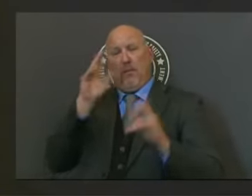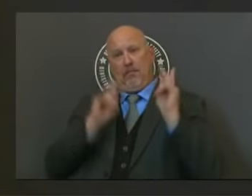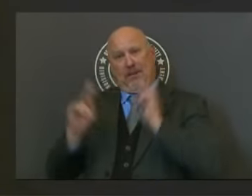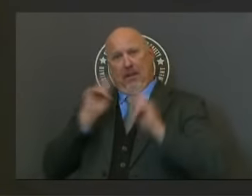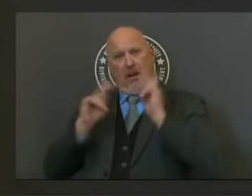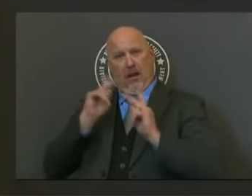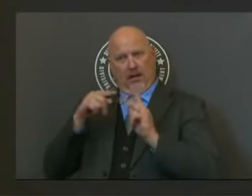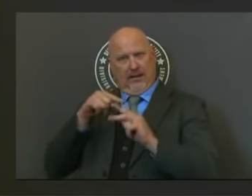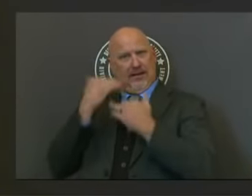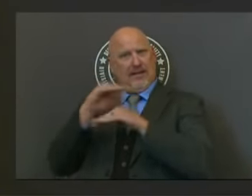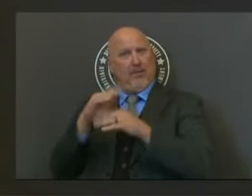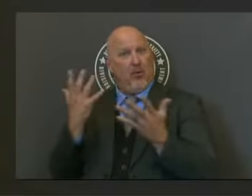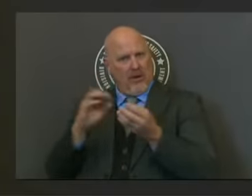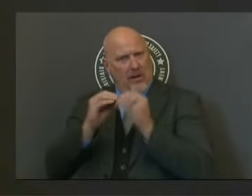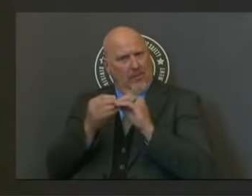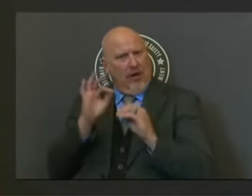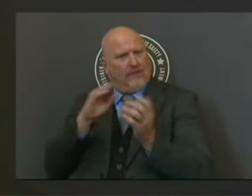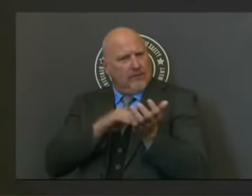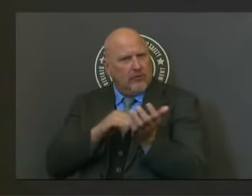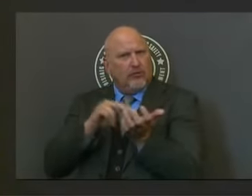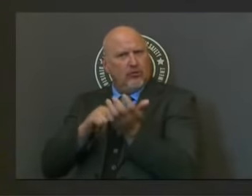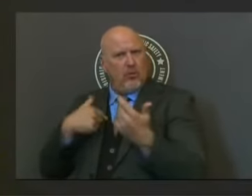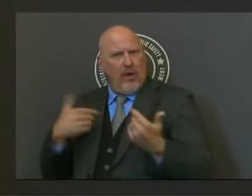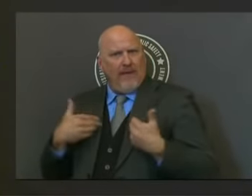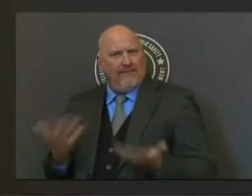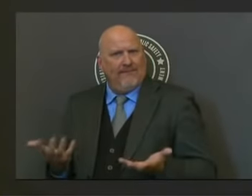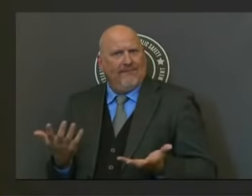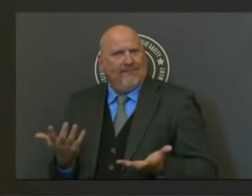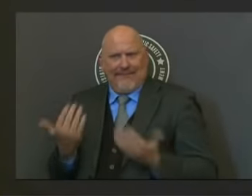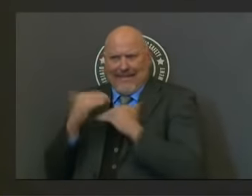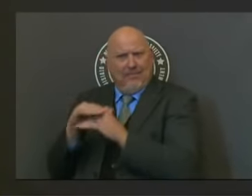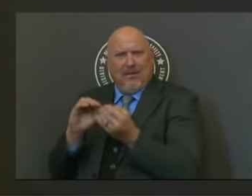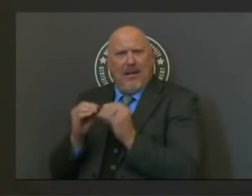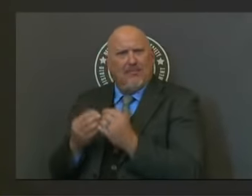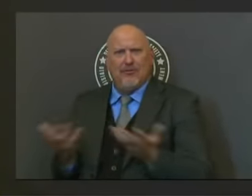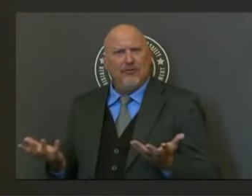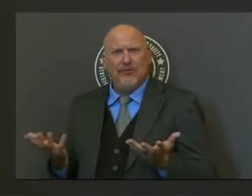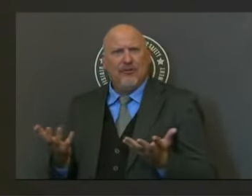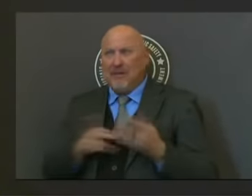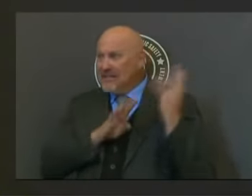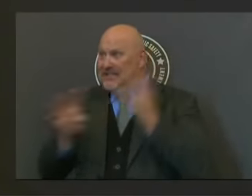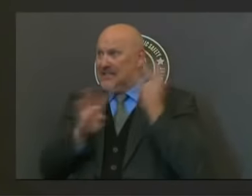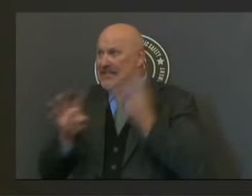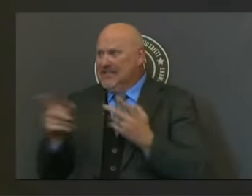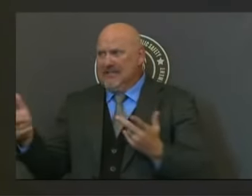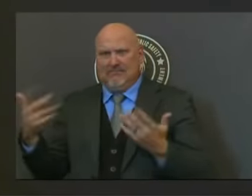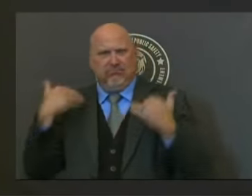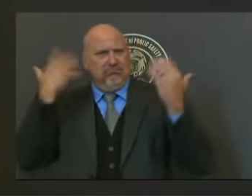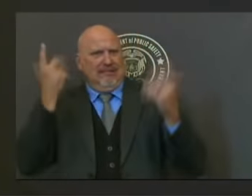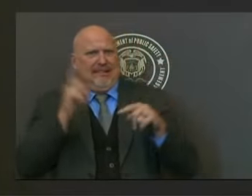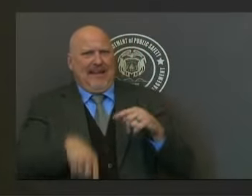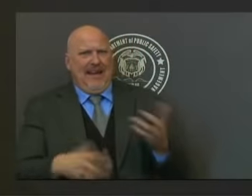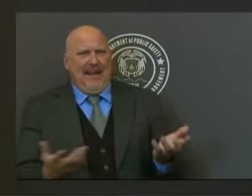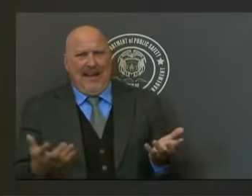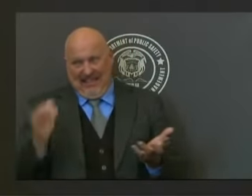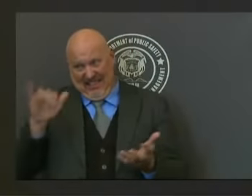sustainable so we need to change